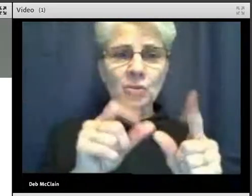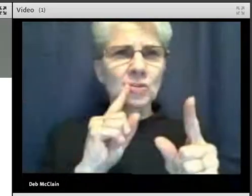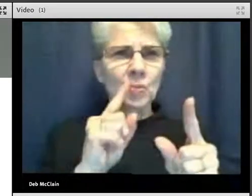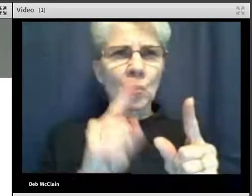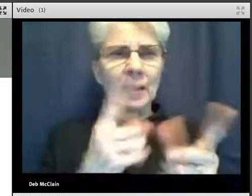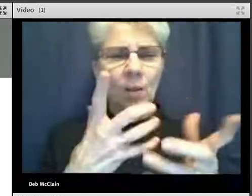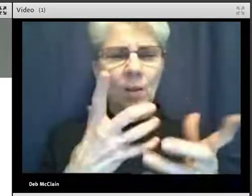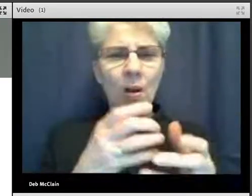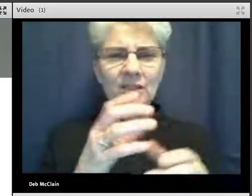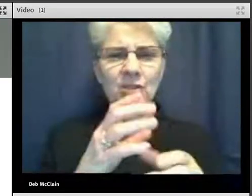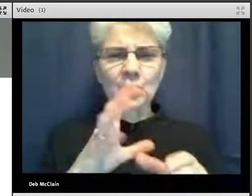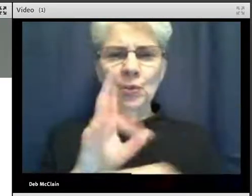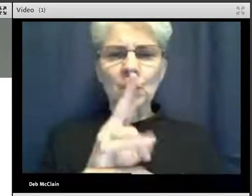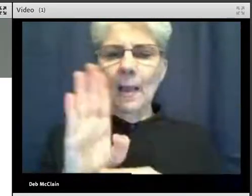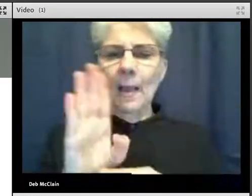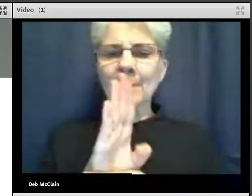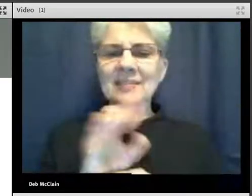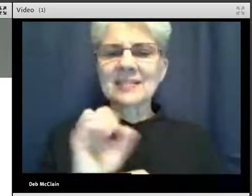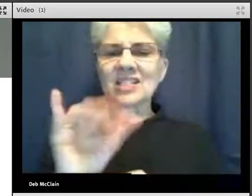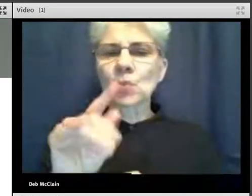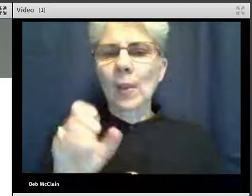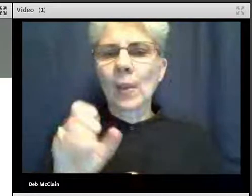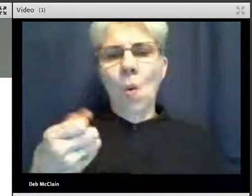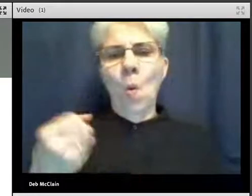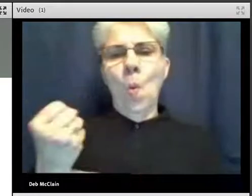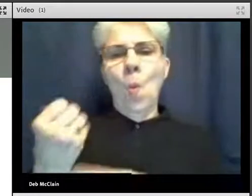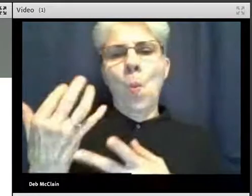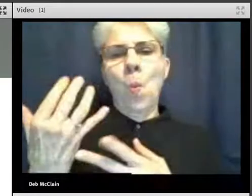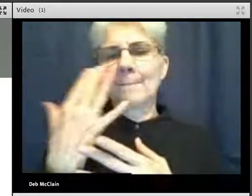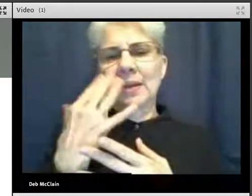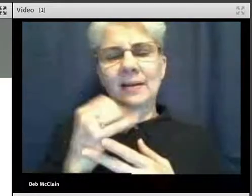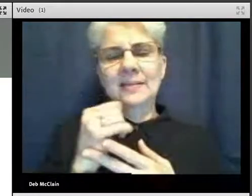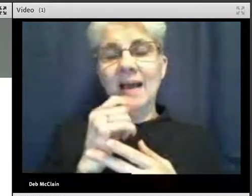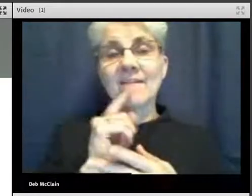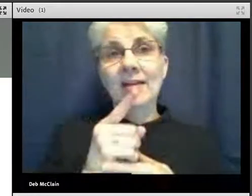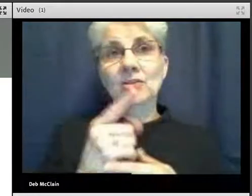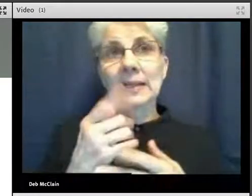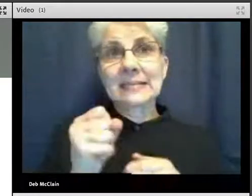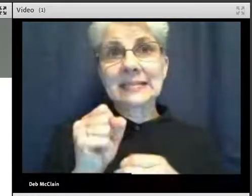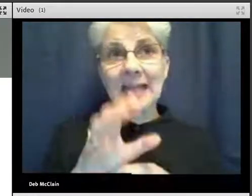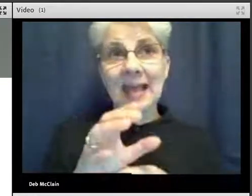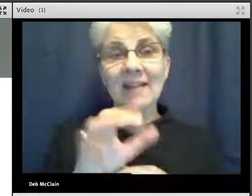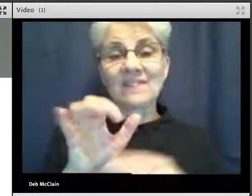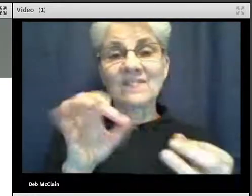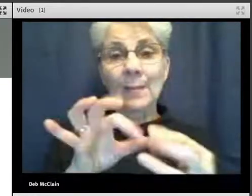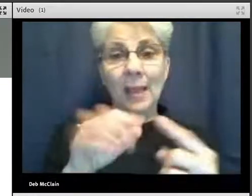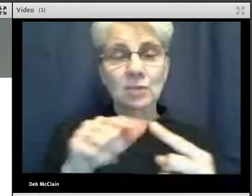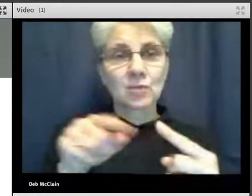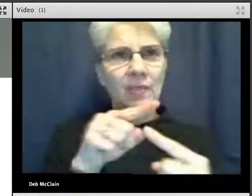and it's really pushing you into that business suite, I would hold off because of this. I have actually sent feedback to them.